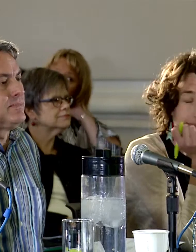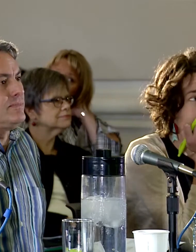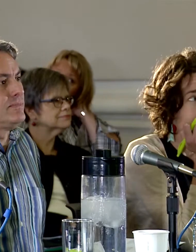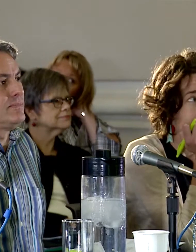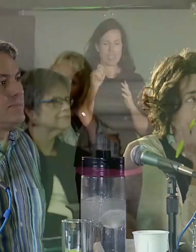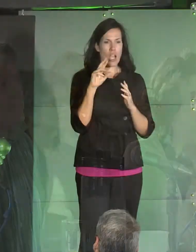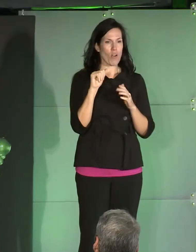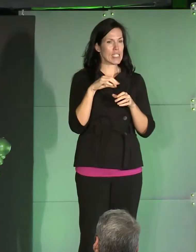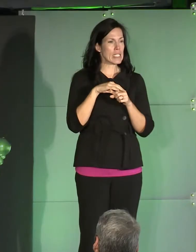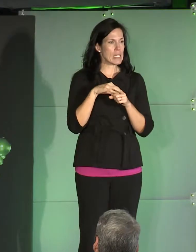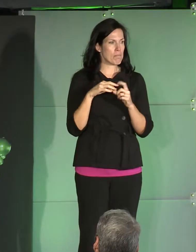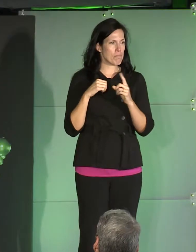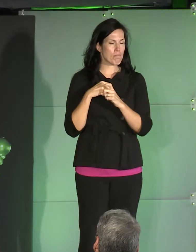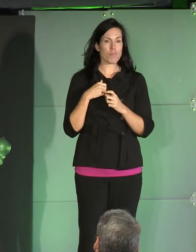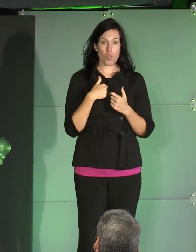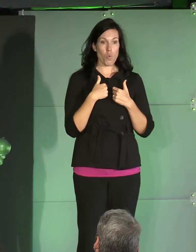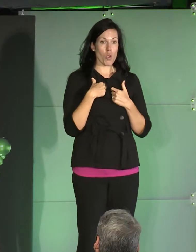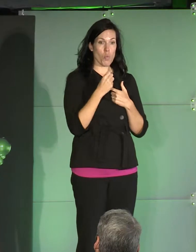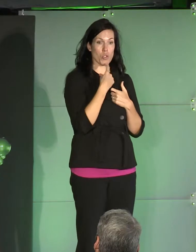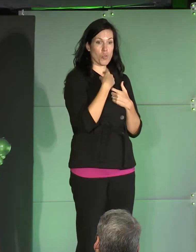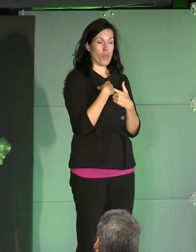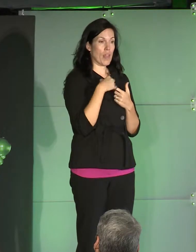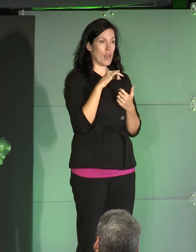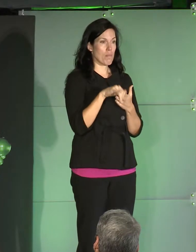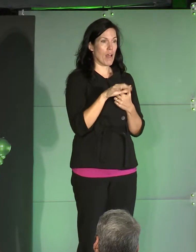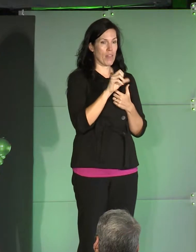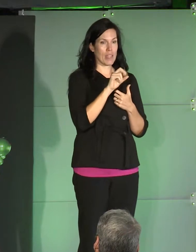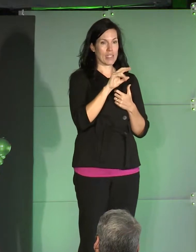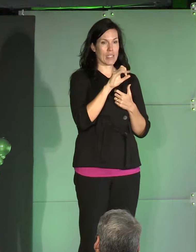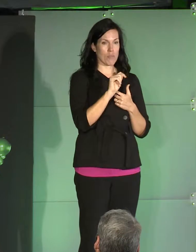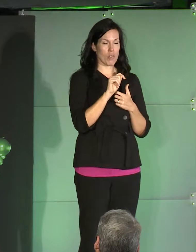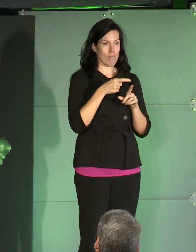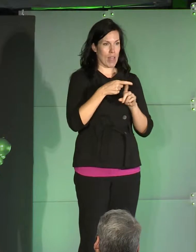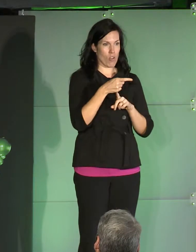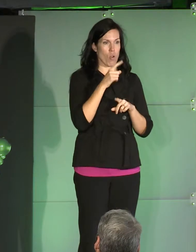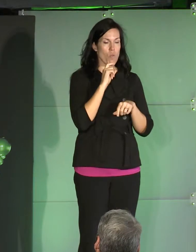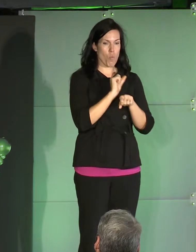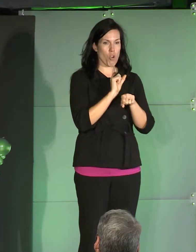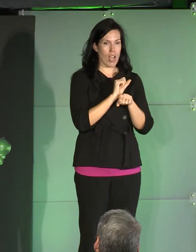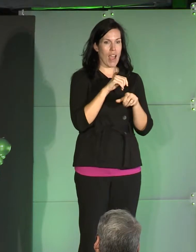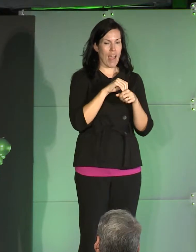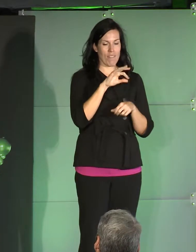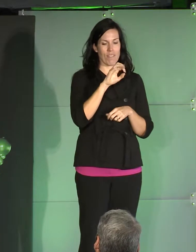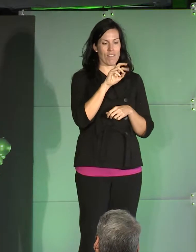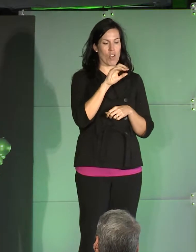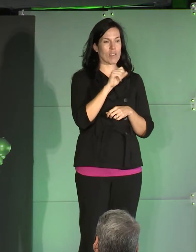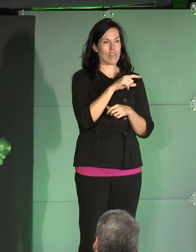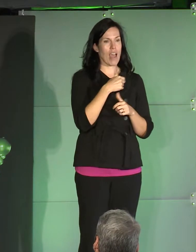We were told that by the subject matter expert that we have working at Ferris who has some connections in Central America,